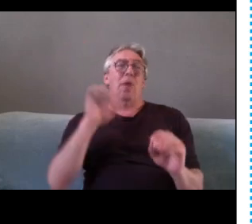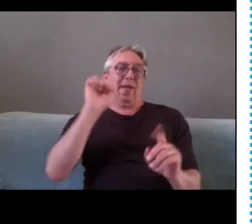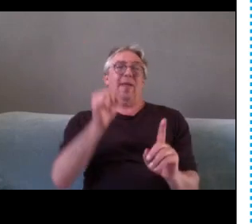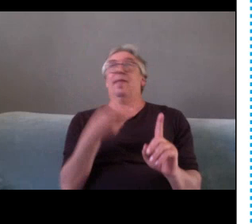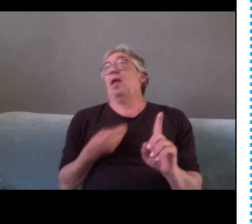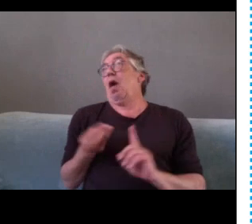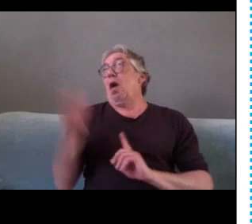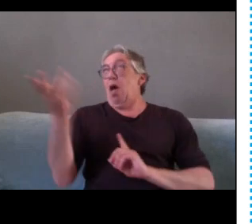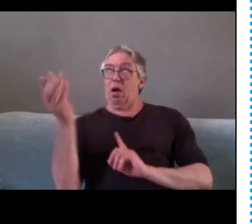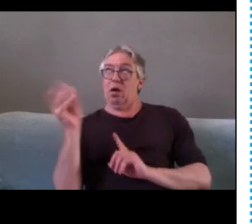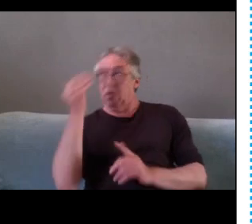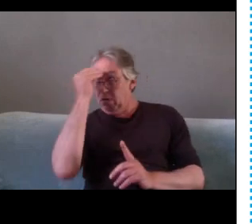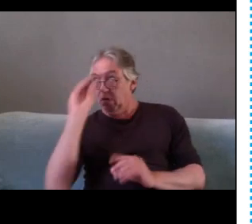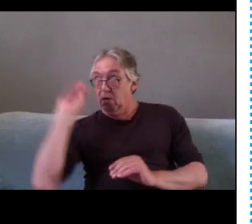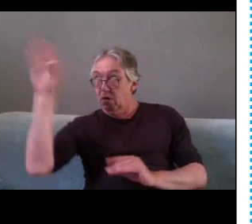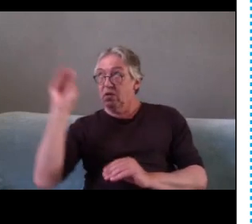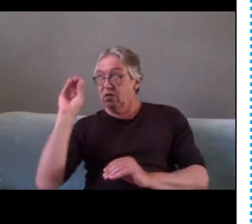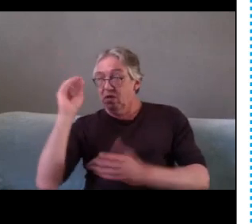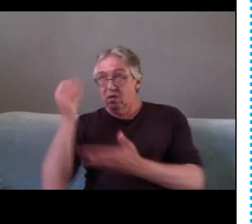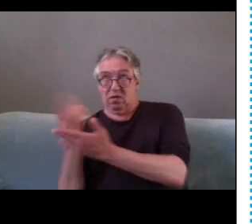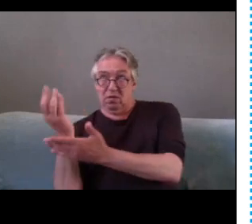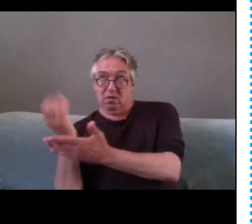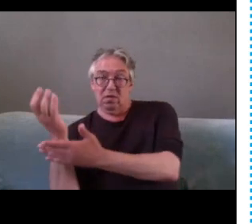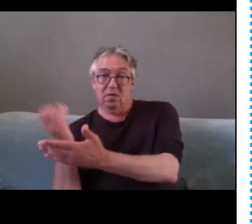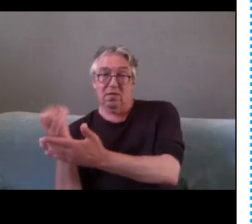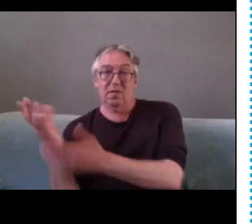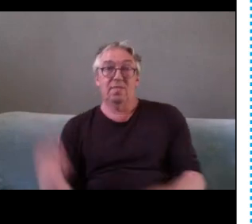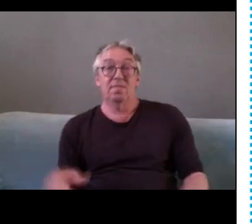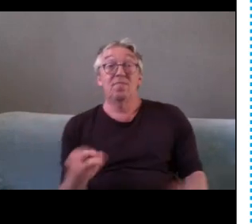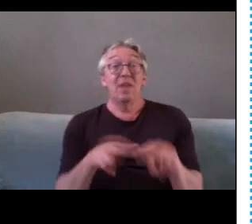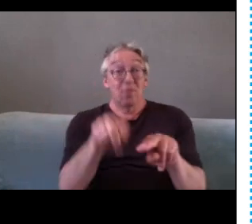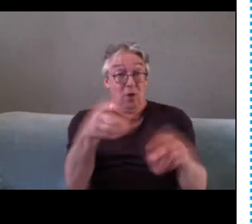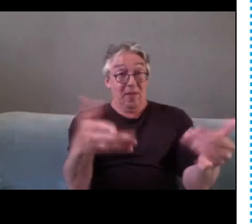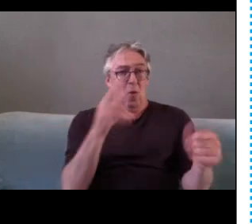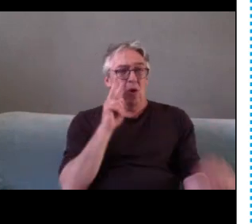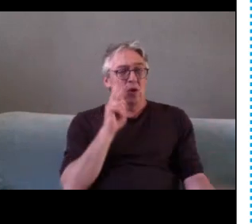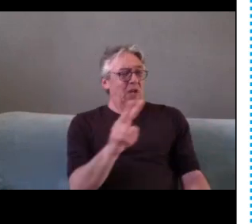what gaps you see in accessibility and your rights as users.